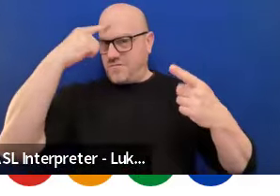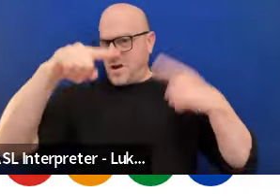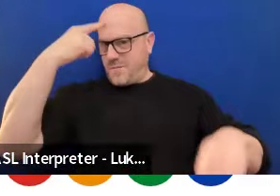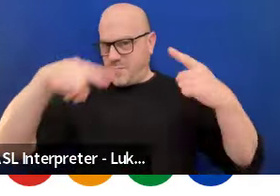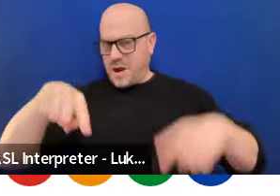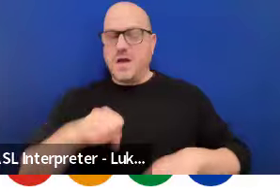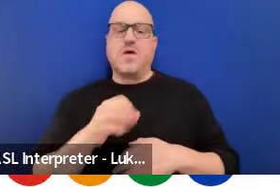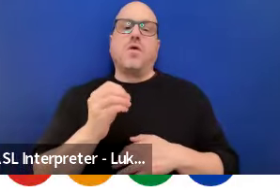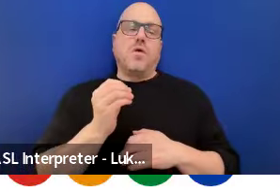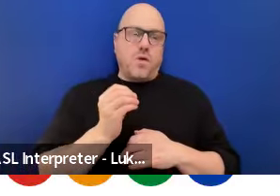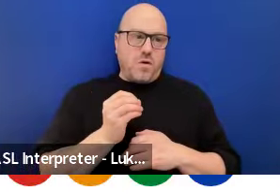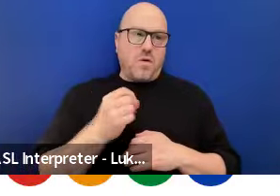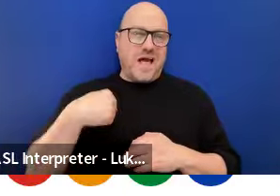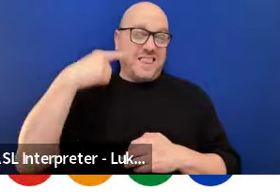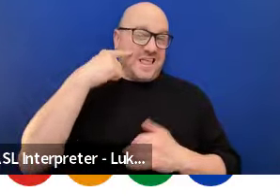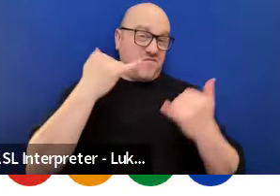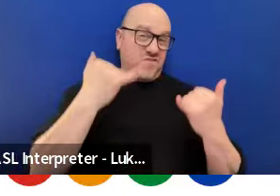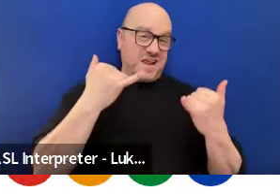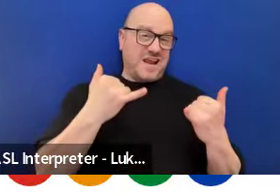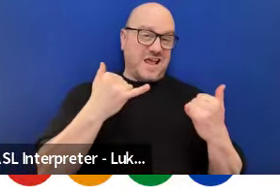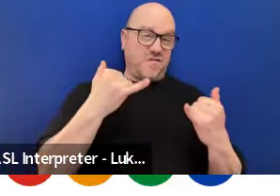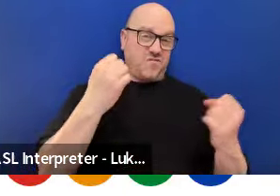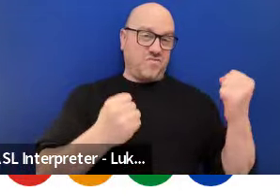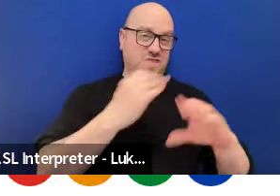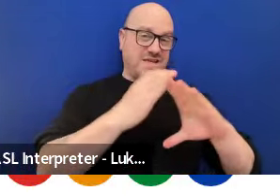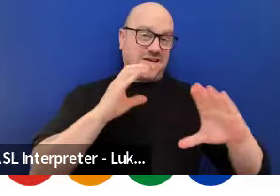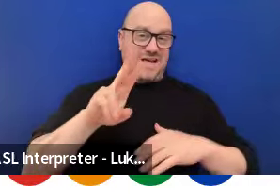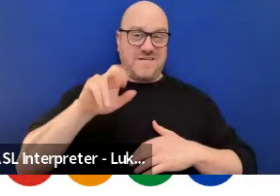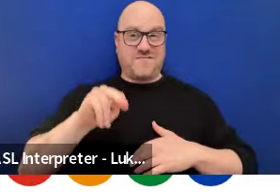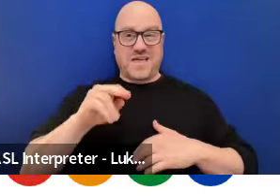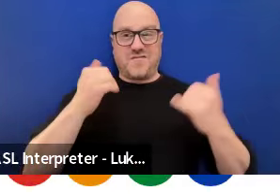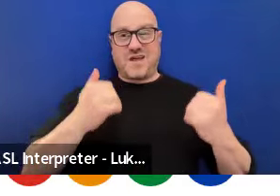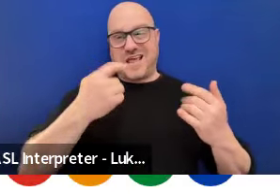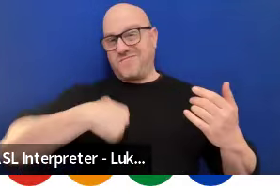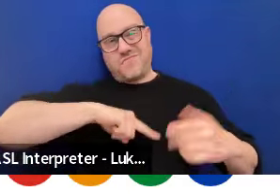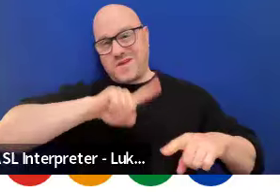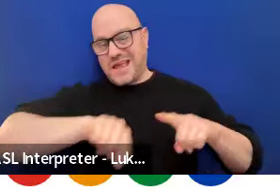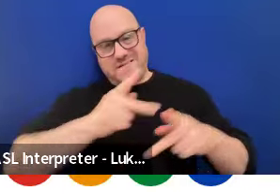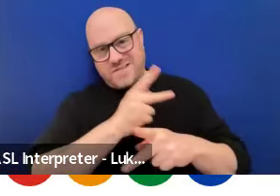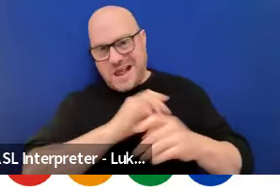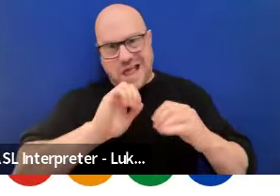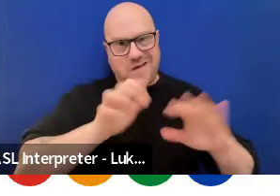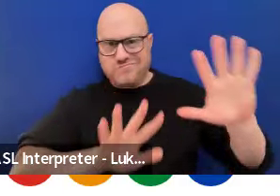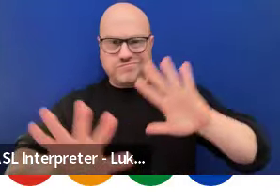REASONABLE THERE'S SOME MIDDLE GROUND ON THIS. PART OF THE PROBLEM IS JUST THE FIT-OUT OF THE CURRENT VEHICLES MAKES IT HARD TO DO THIS IN